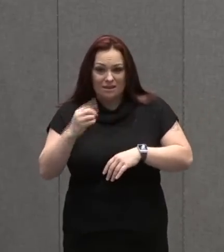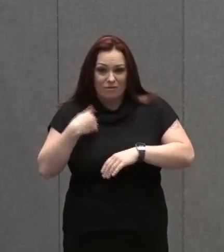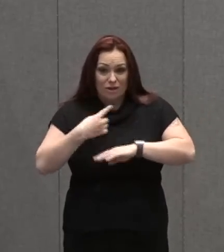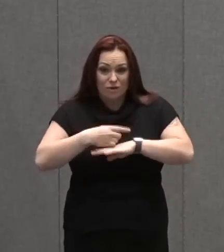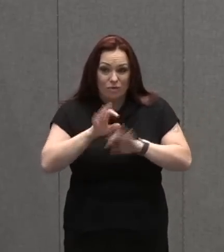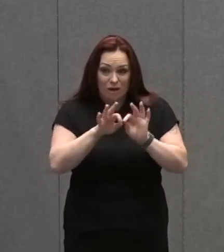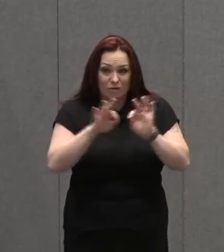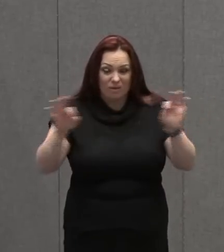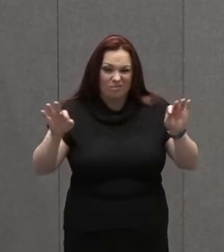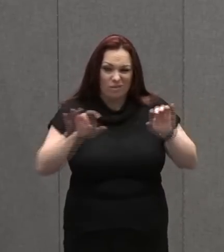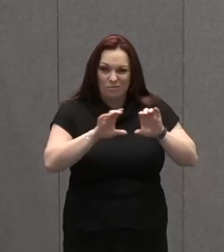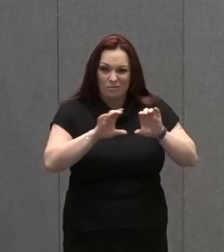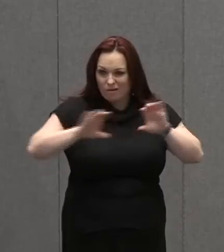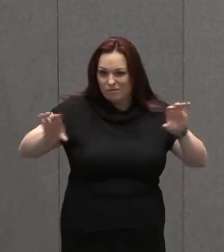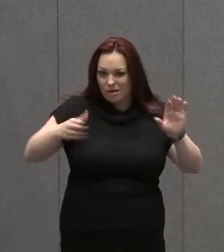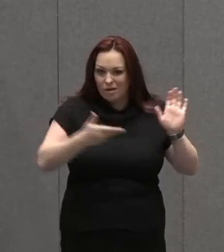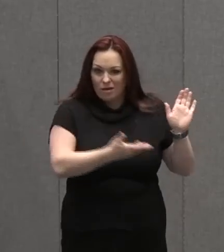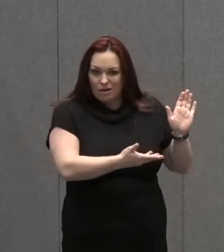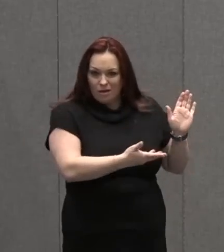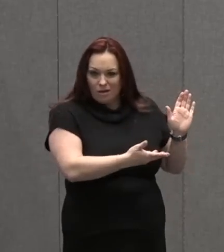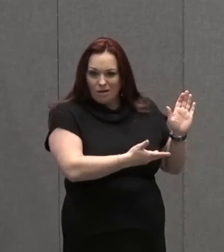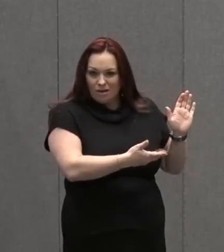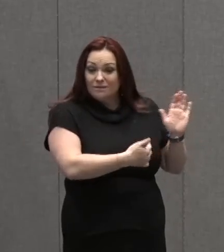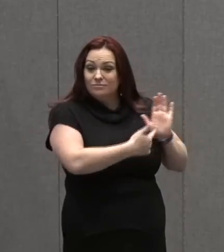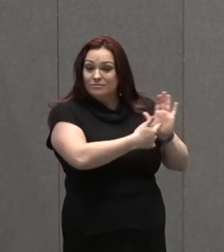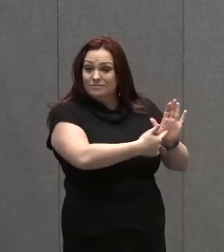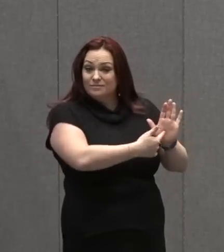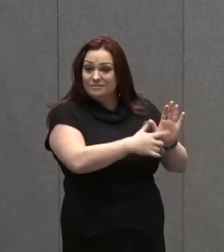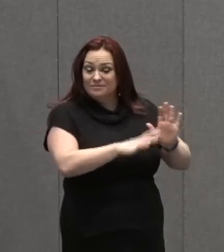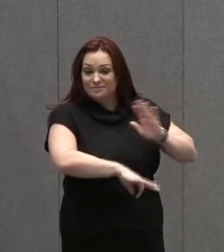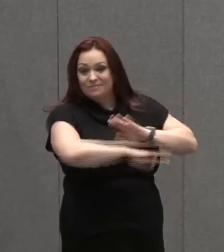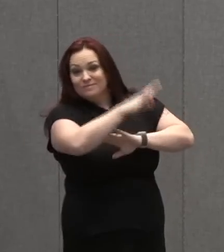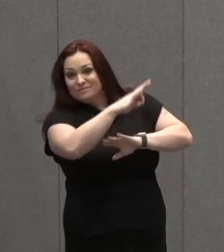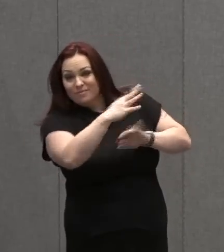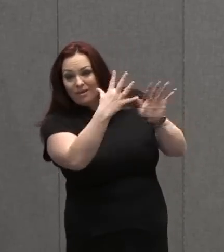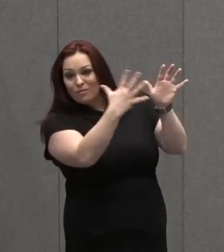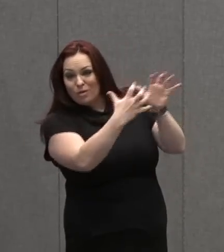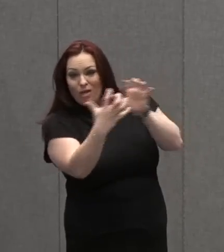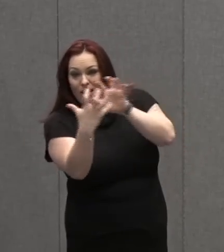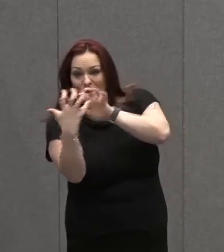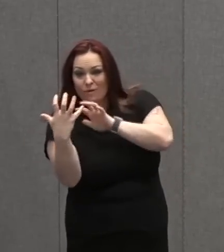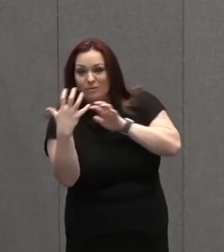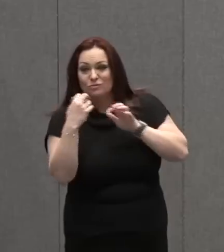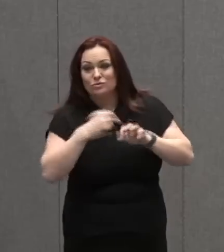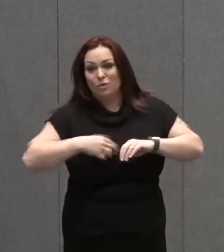and maybe they have some pictures behind them with some suns or clouds or wind